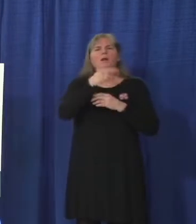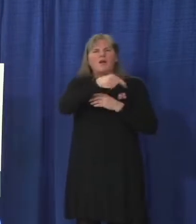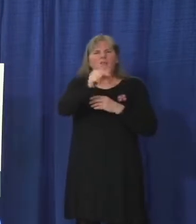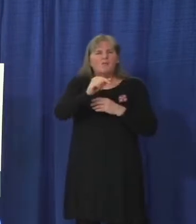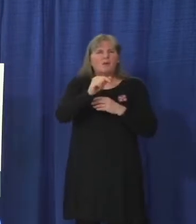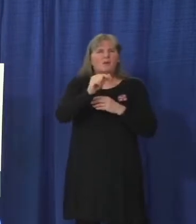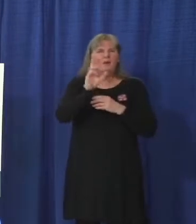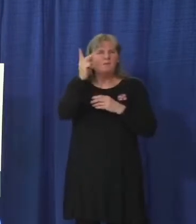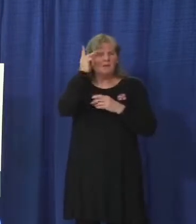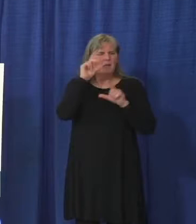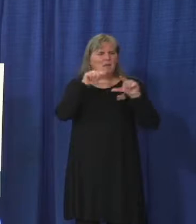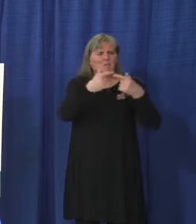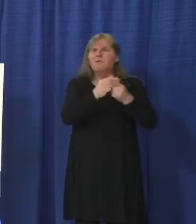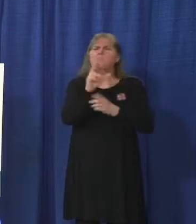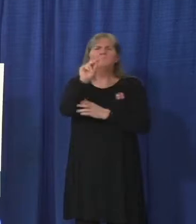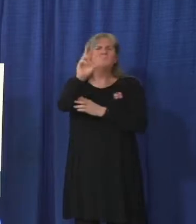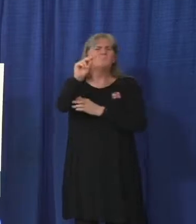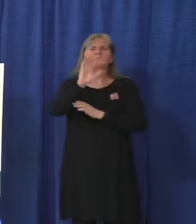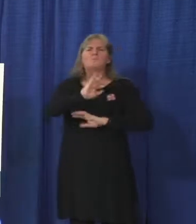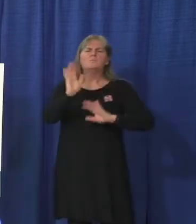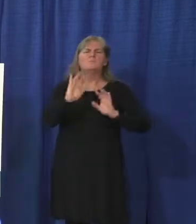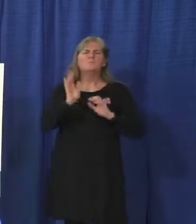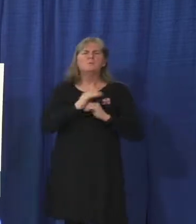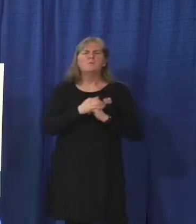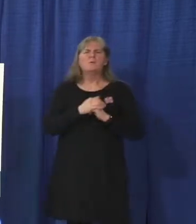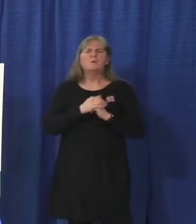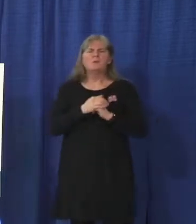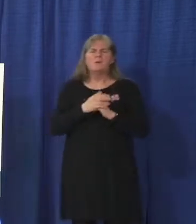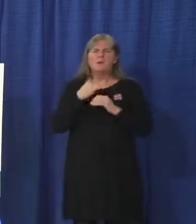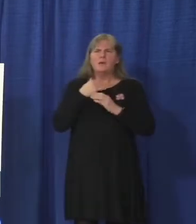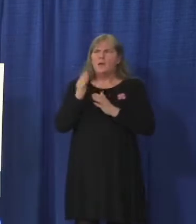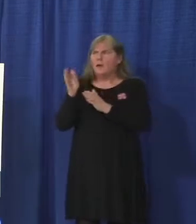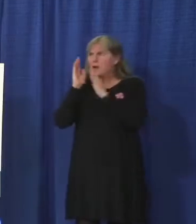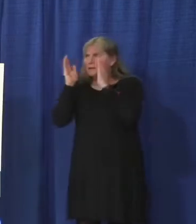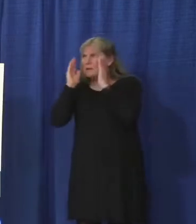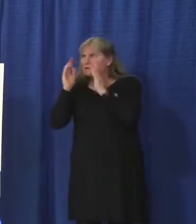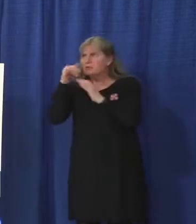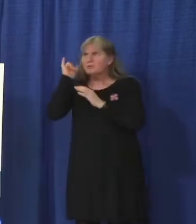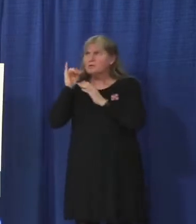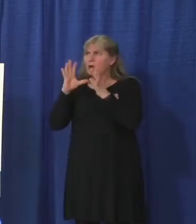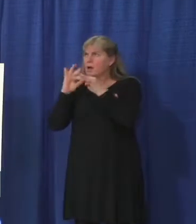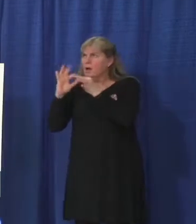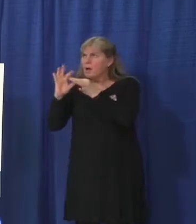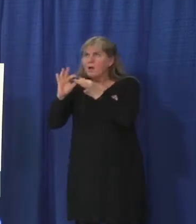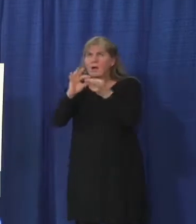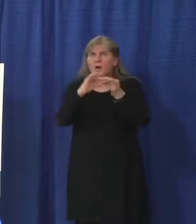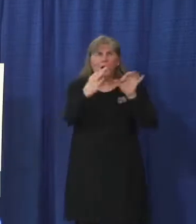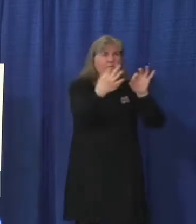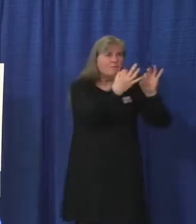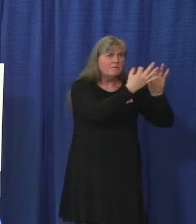this and we listen to everyone to pull that together. Then from there the balance and